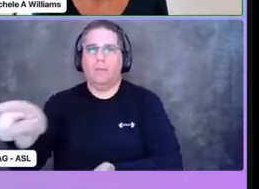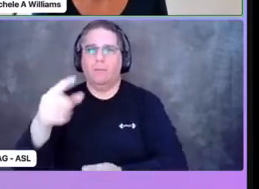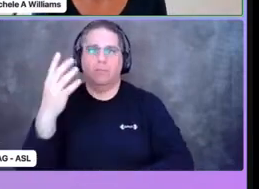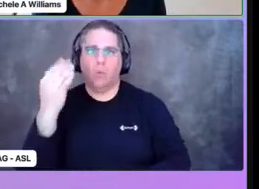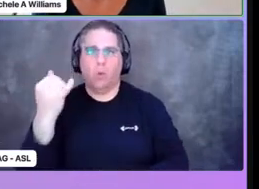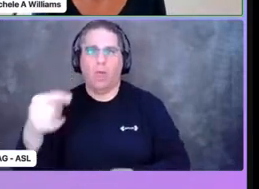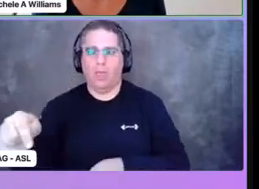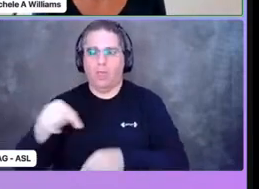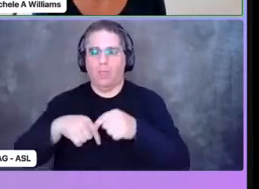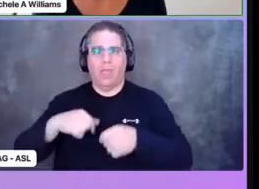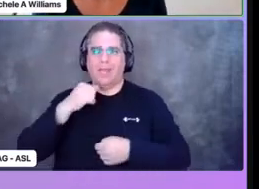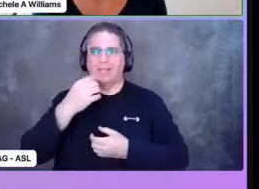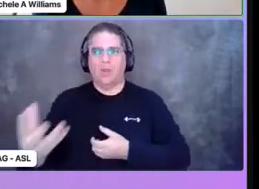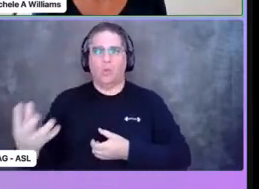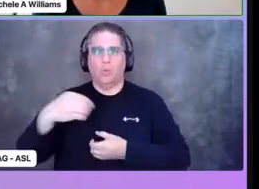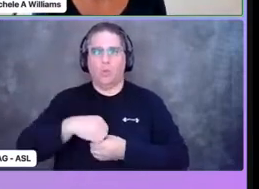built for disabled people but not helpful or built in